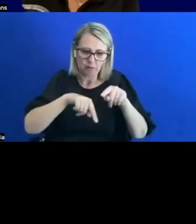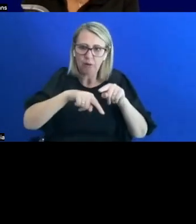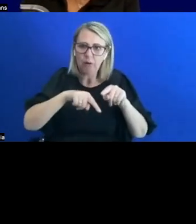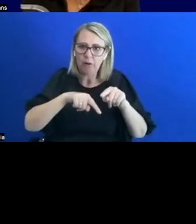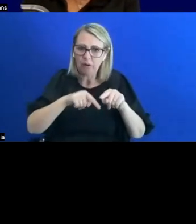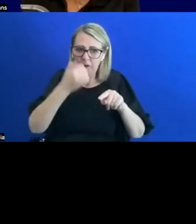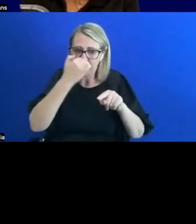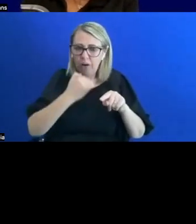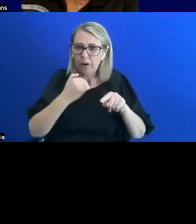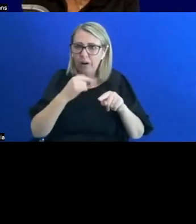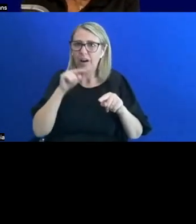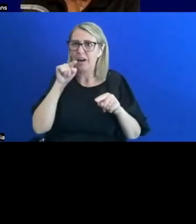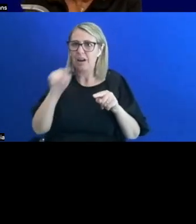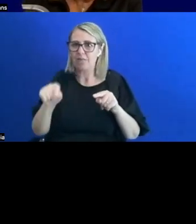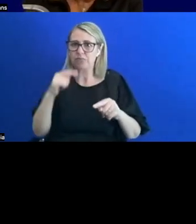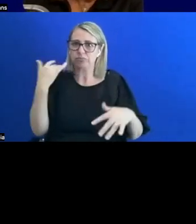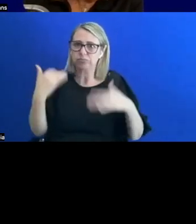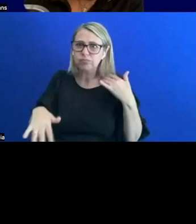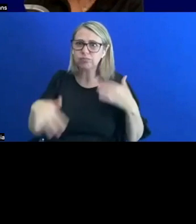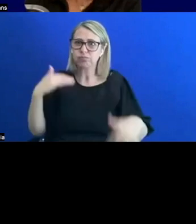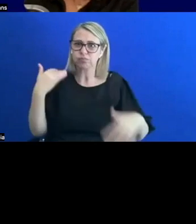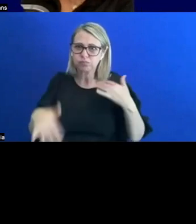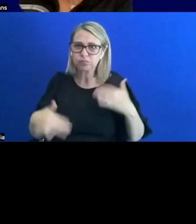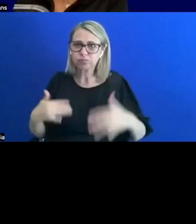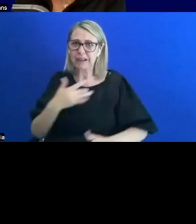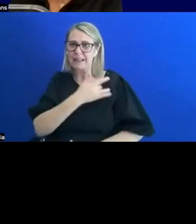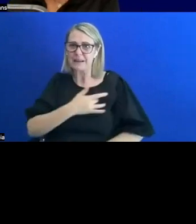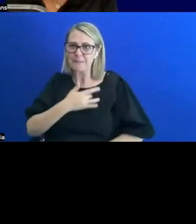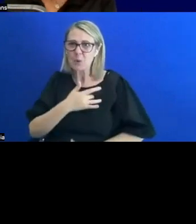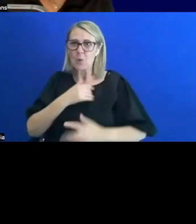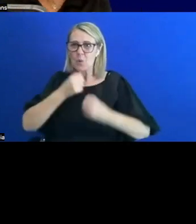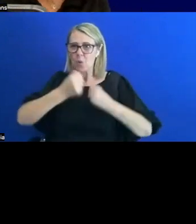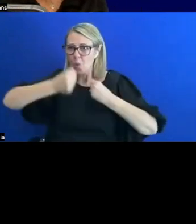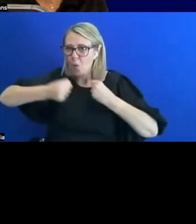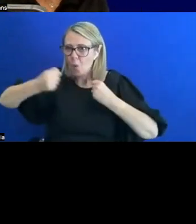expression of pain, this feeling, this emotion that is lasting much longer than it should,